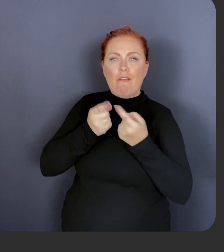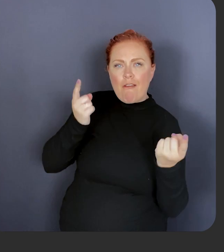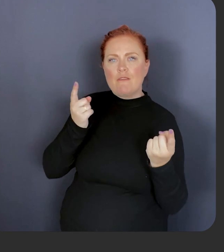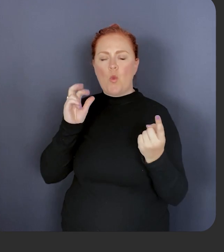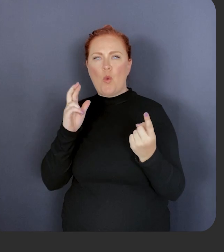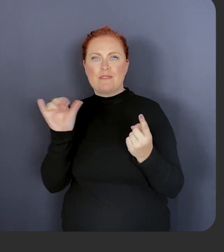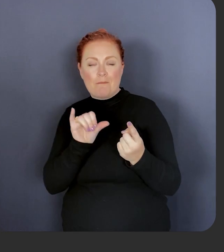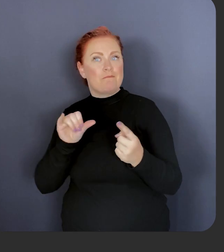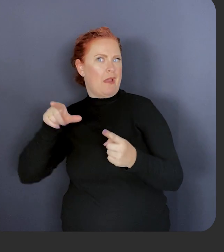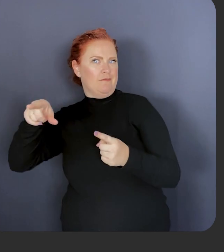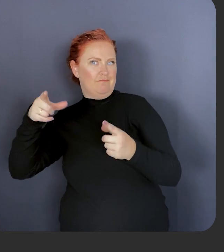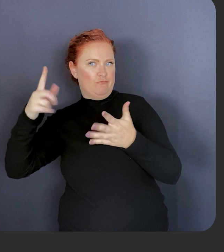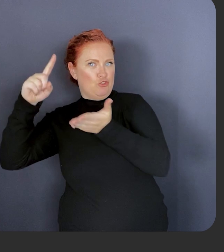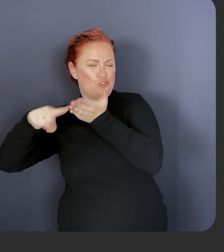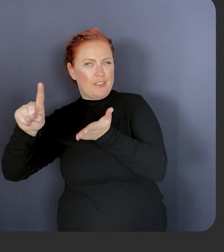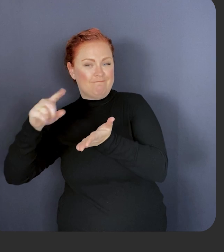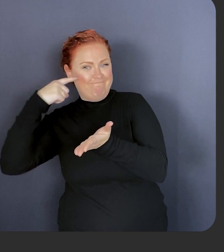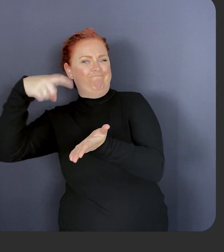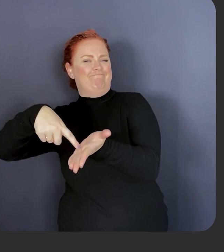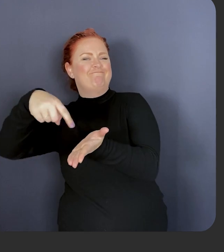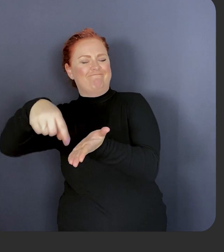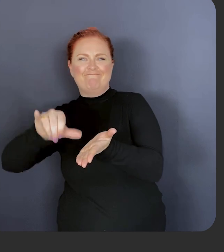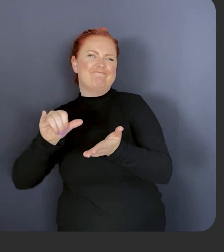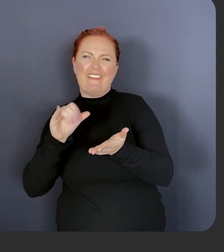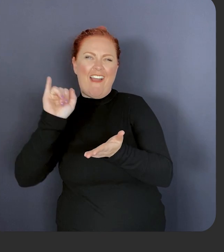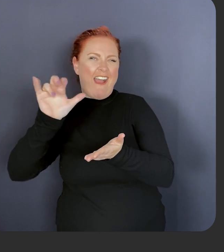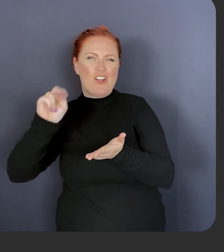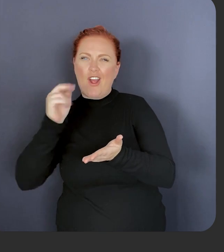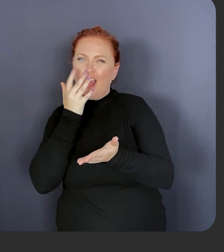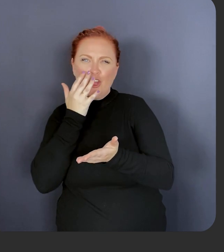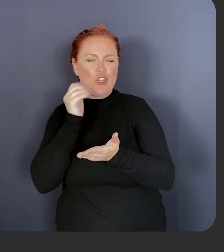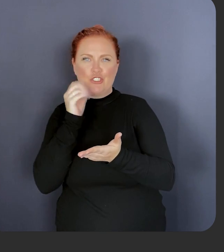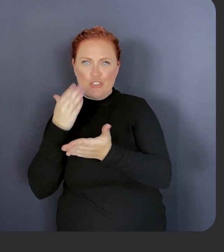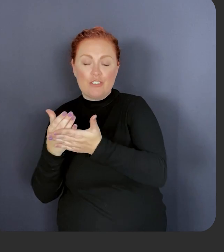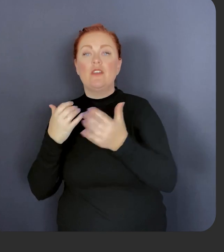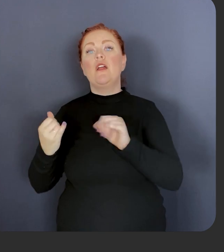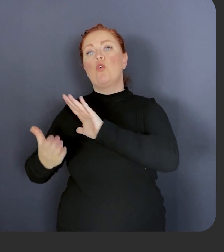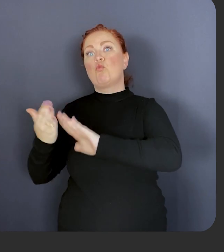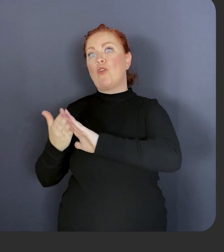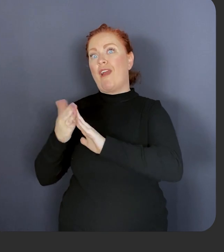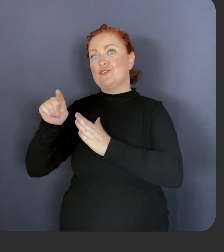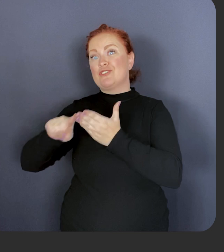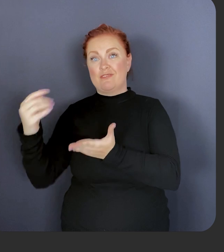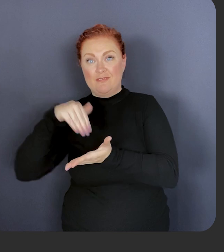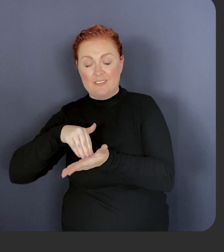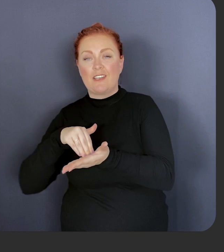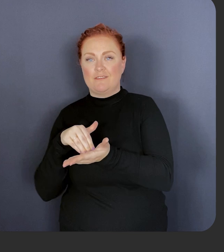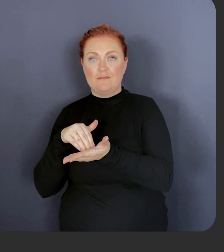And here it was pointing out that those icons were not doing very well. So now if I rerun my audit, I can